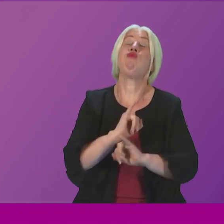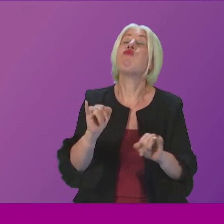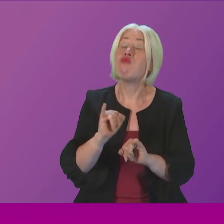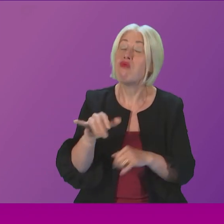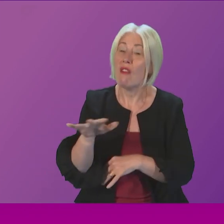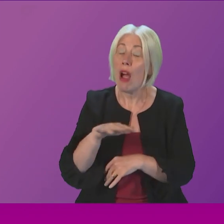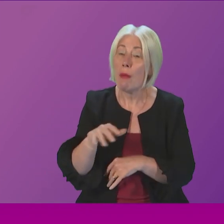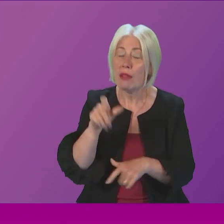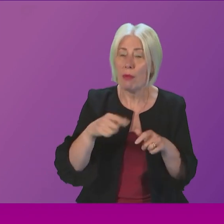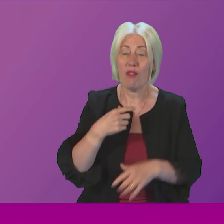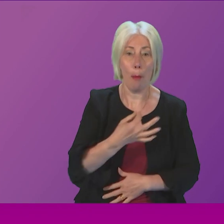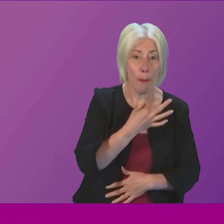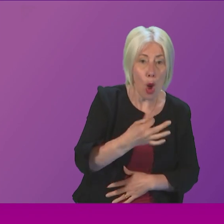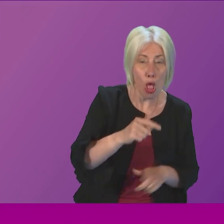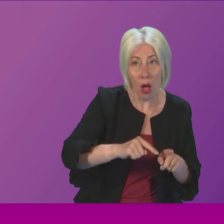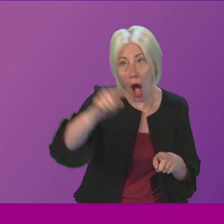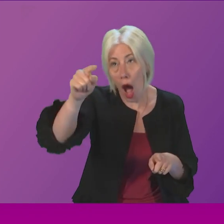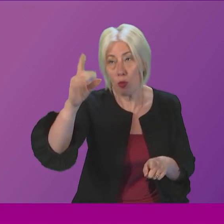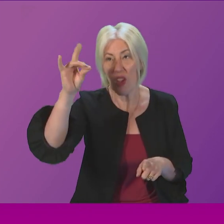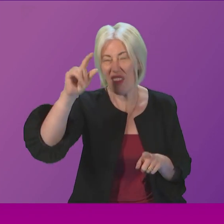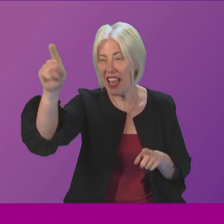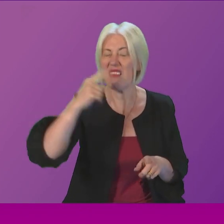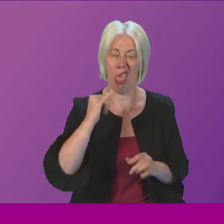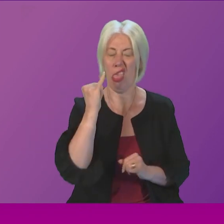People from Perthshire to the Highlands are scathing about the Government’s record.